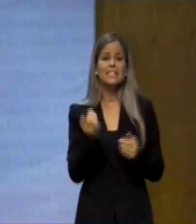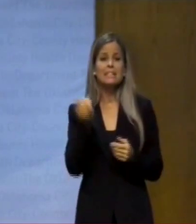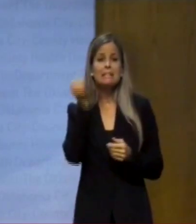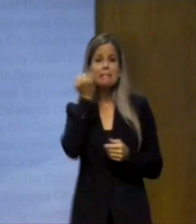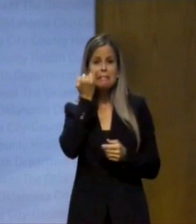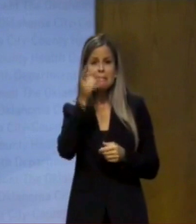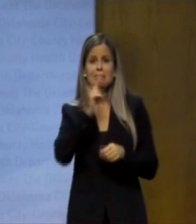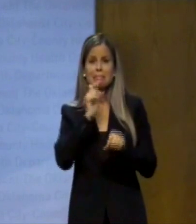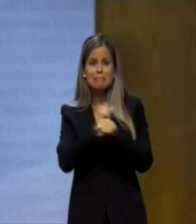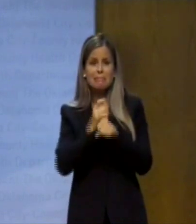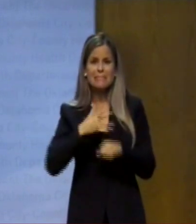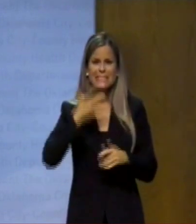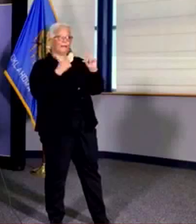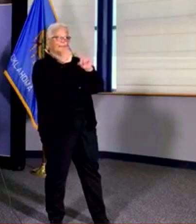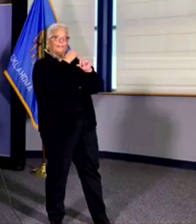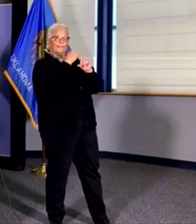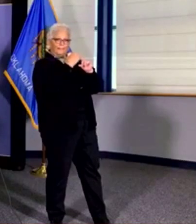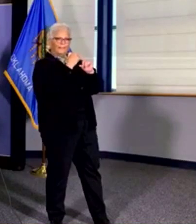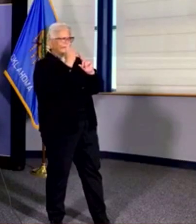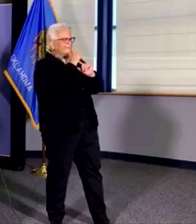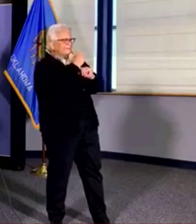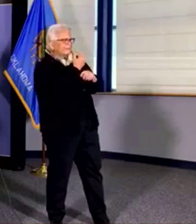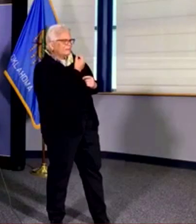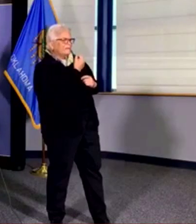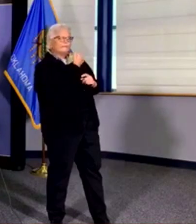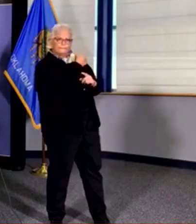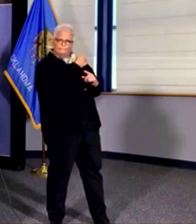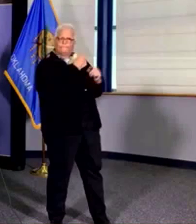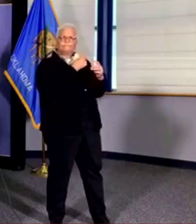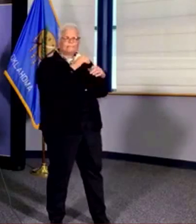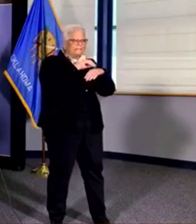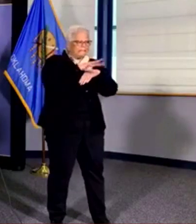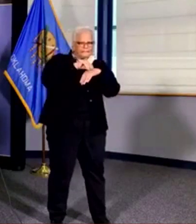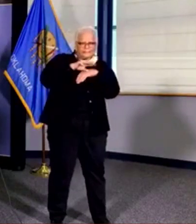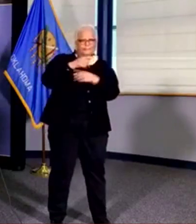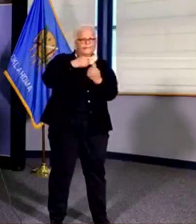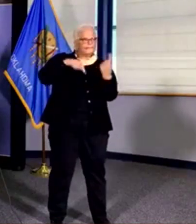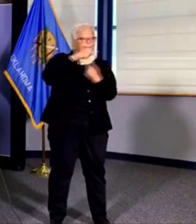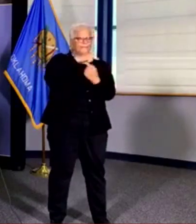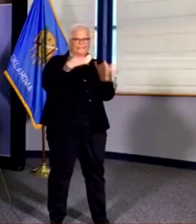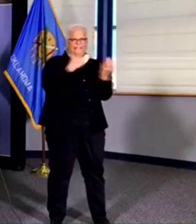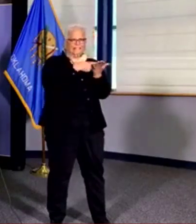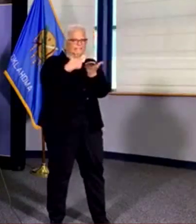stay at home I think he and I both have in our minds that this next week is a critical week